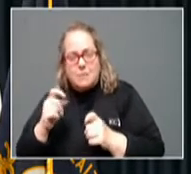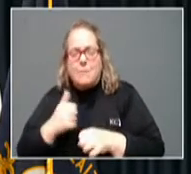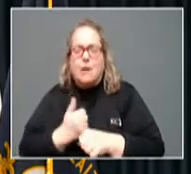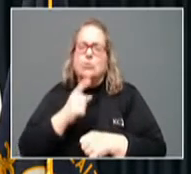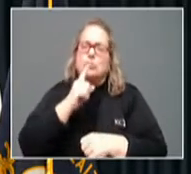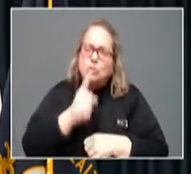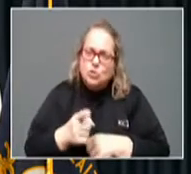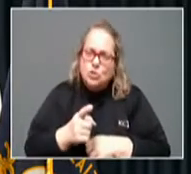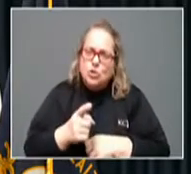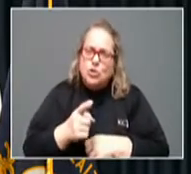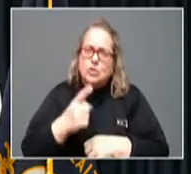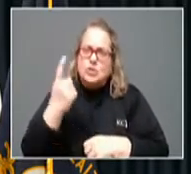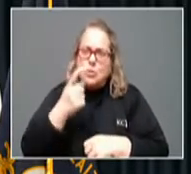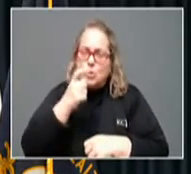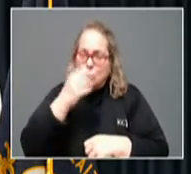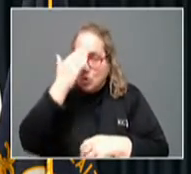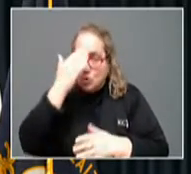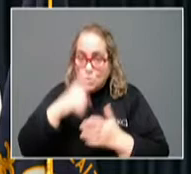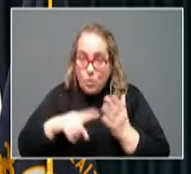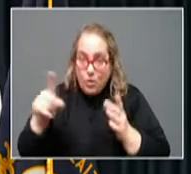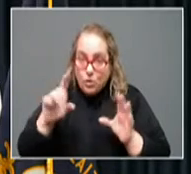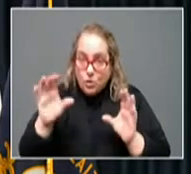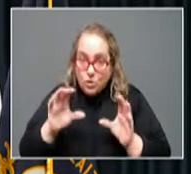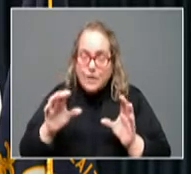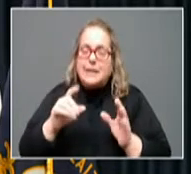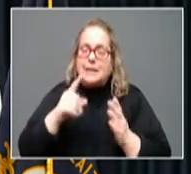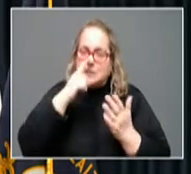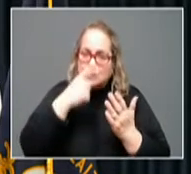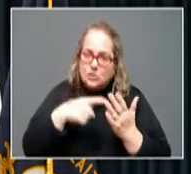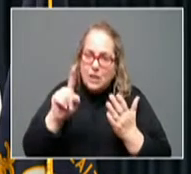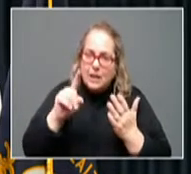knows what they're doing is checking in on you and we care about you whether